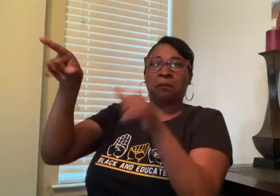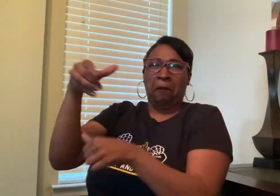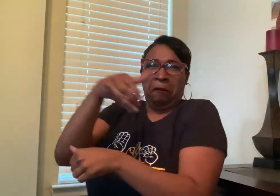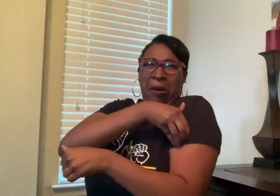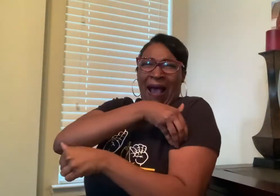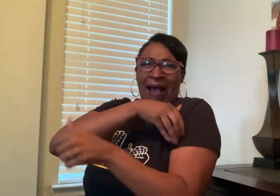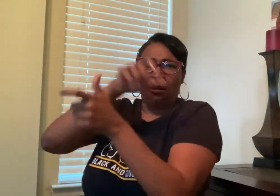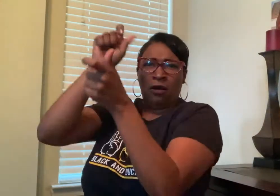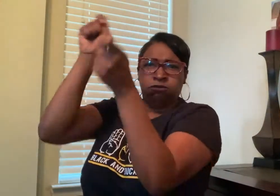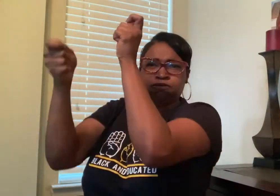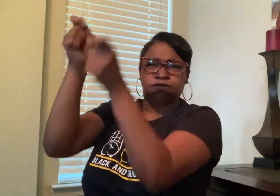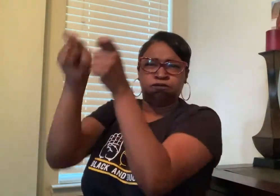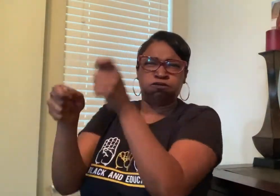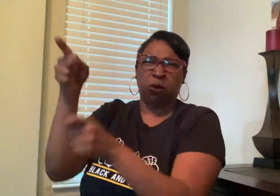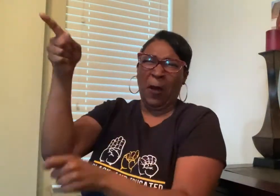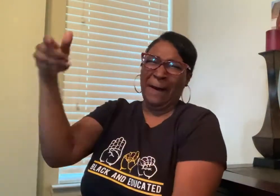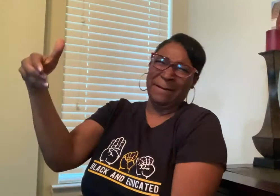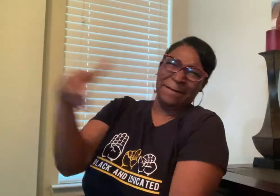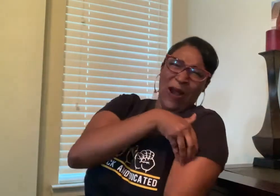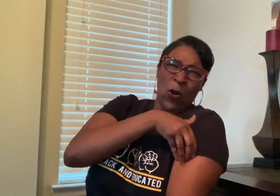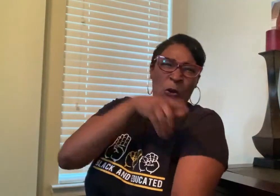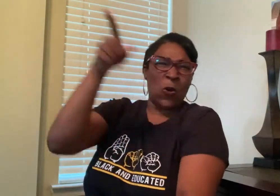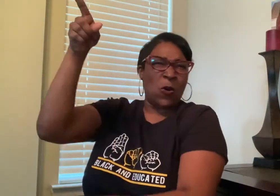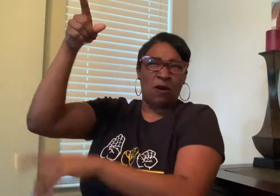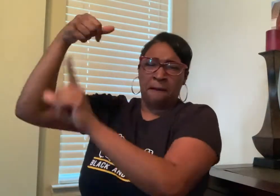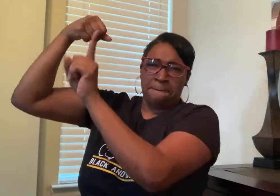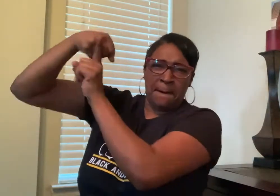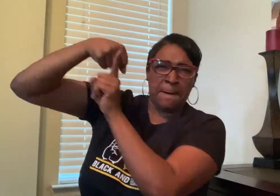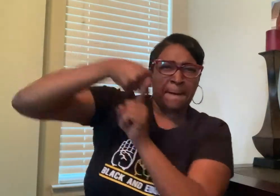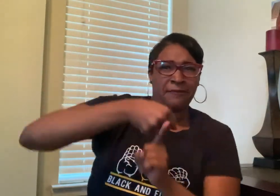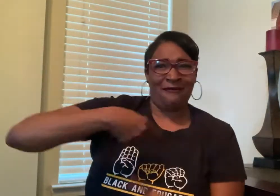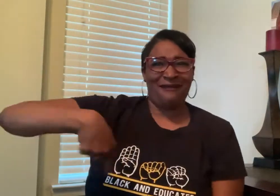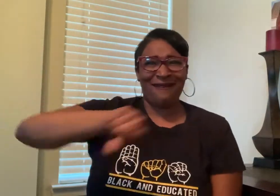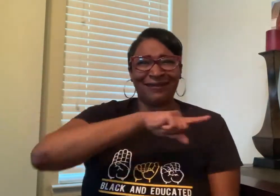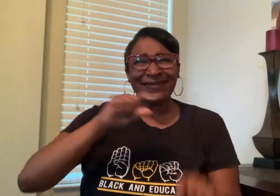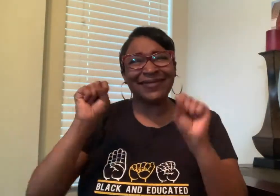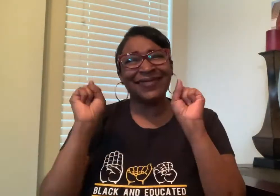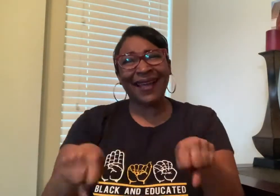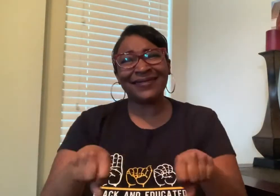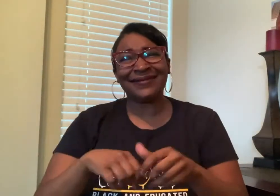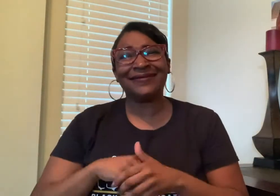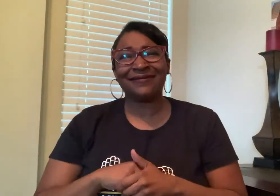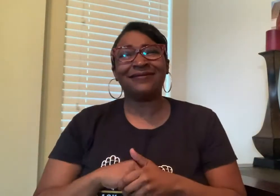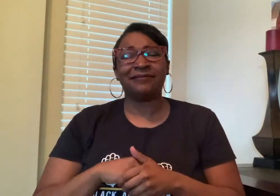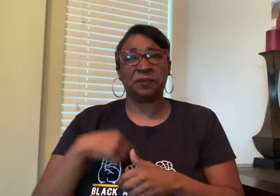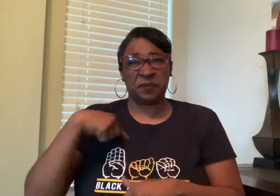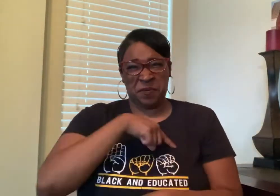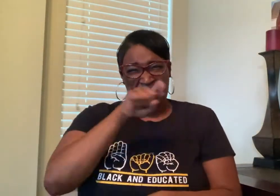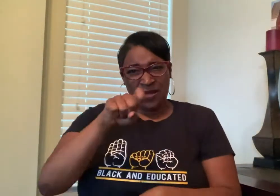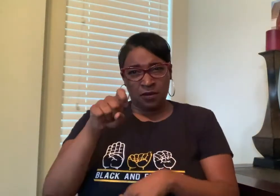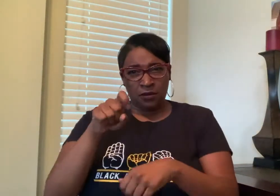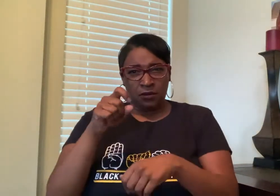Addressing that will be powerful, it will impact and inform change from the larger scale